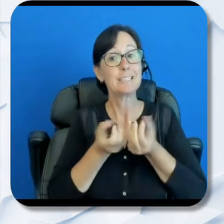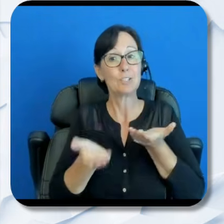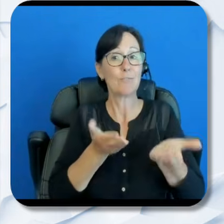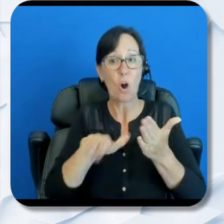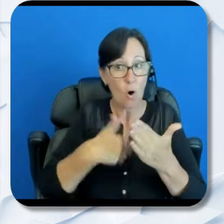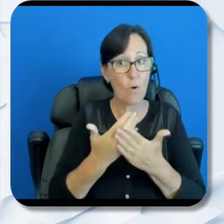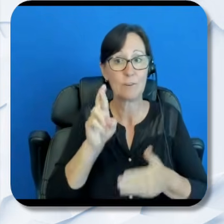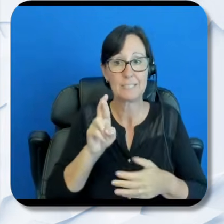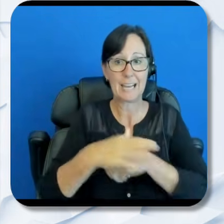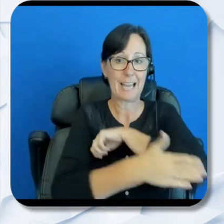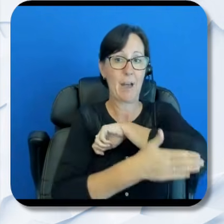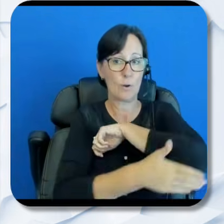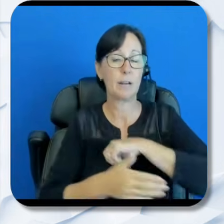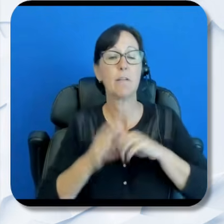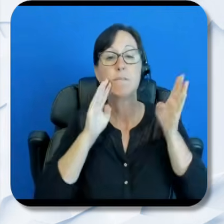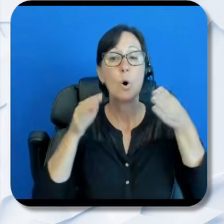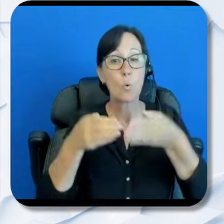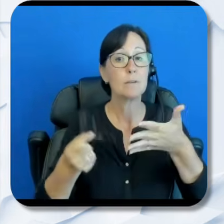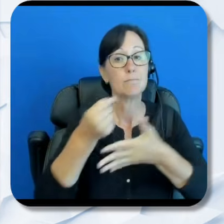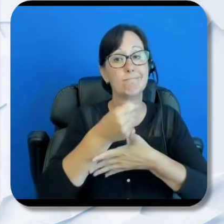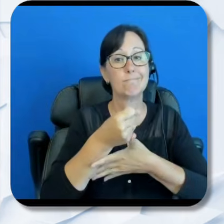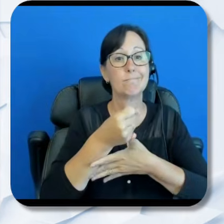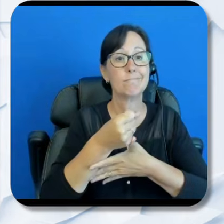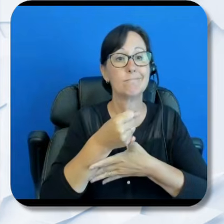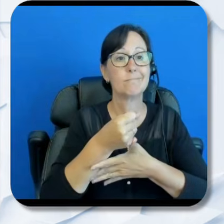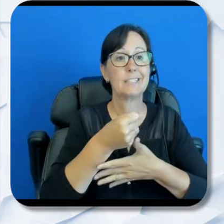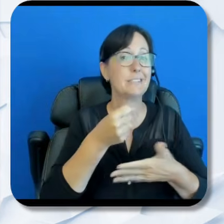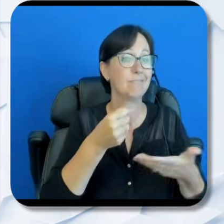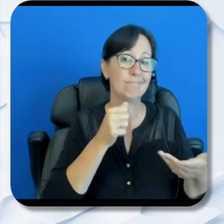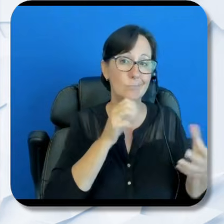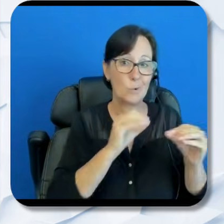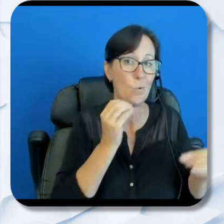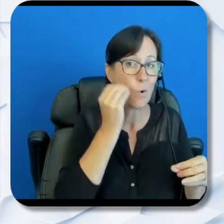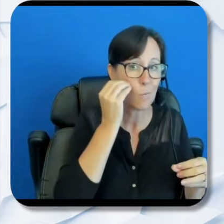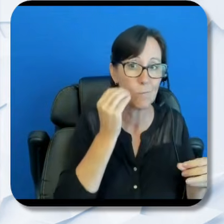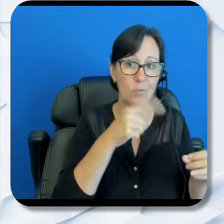specifically focusing on unhoused students and their families.